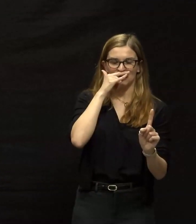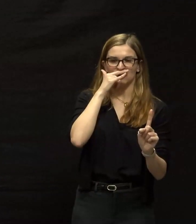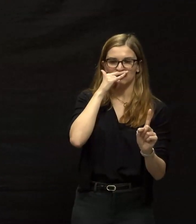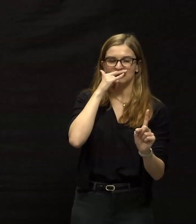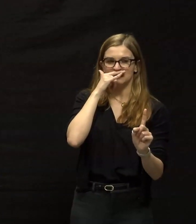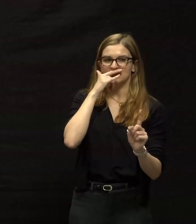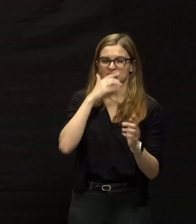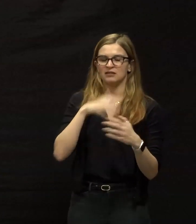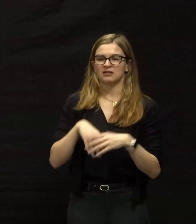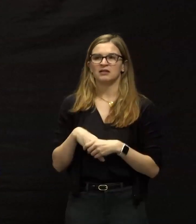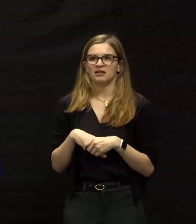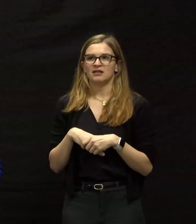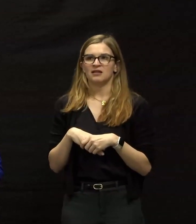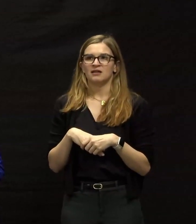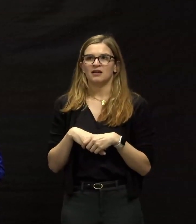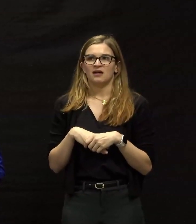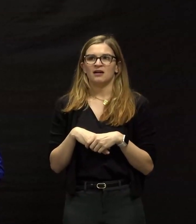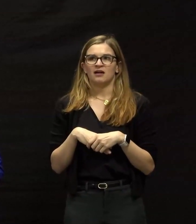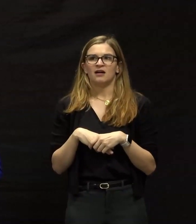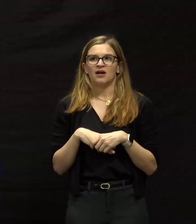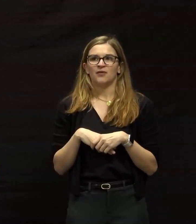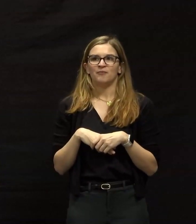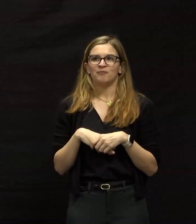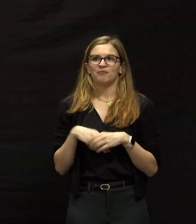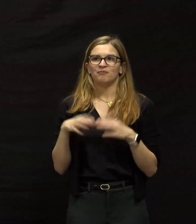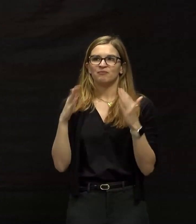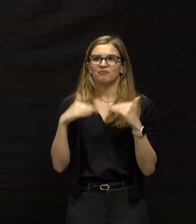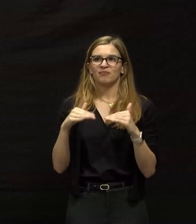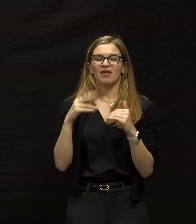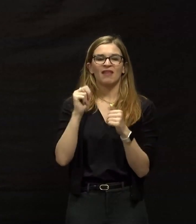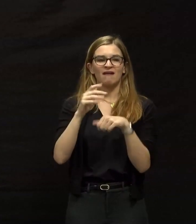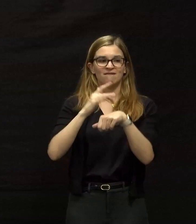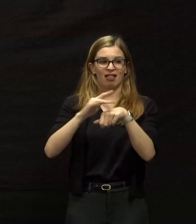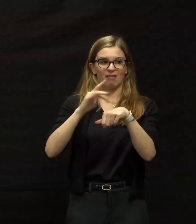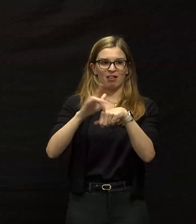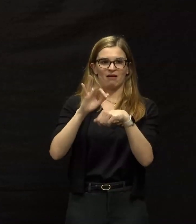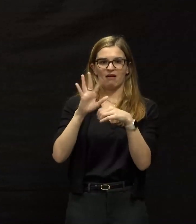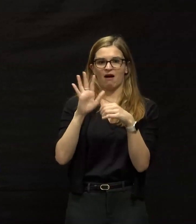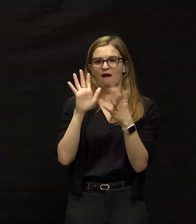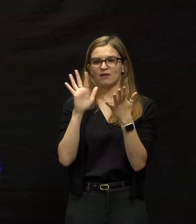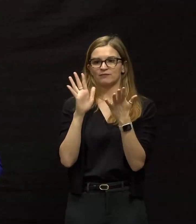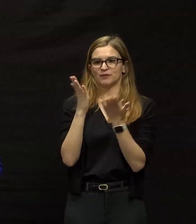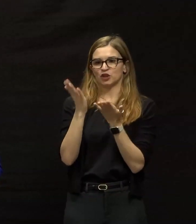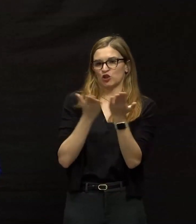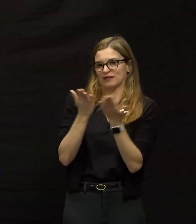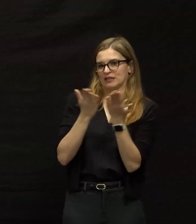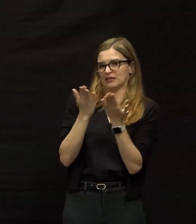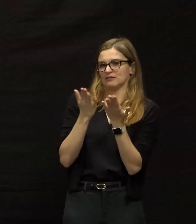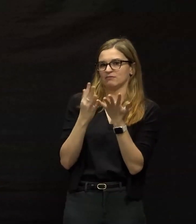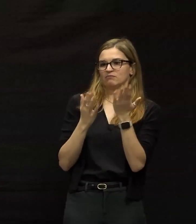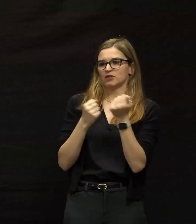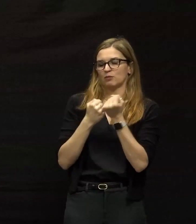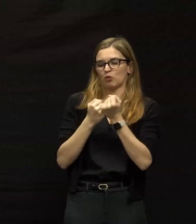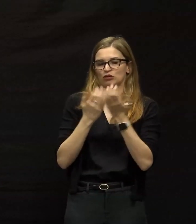what is causing this angst for these children. Third one, availability of services